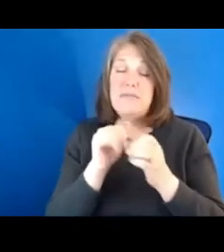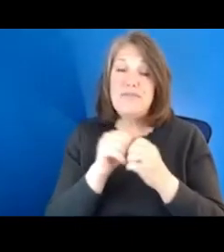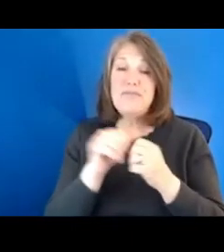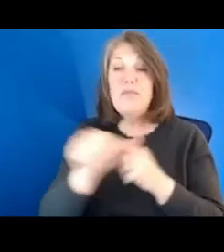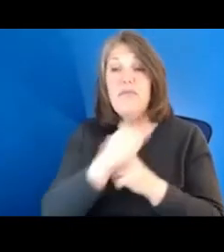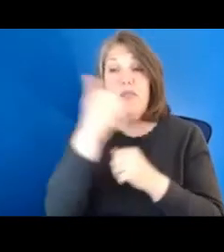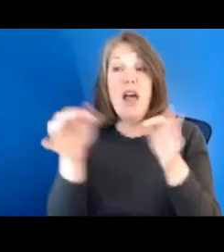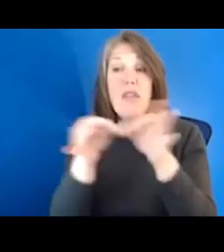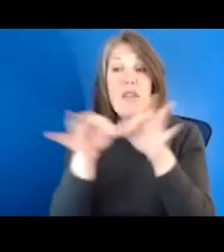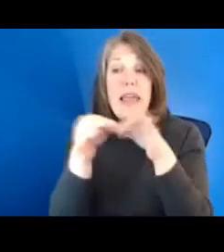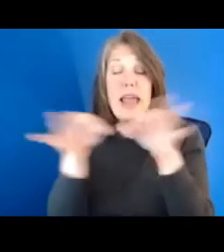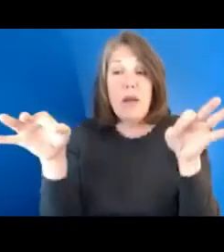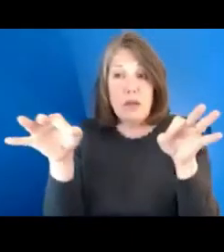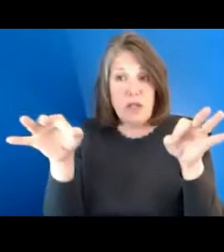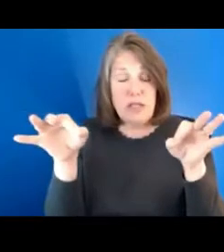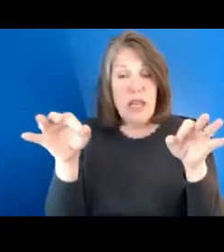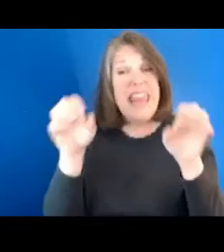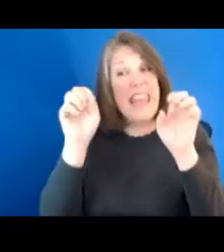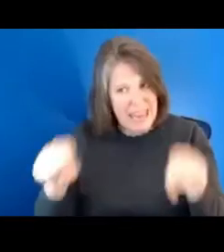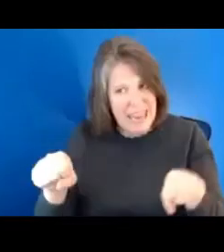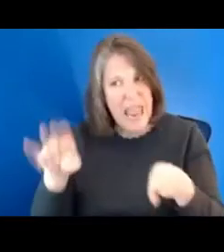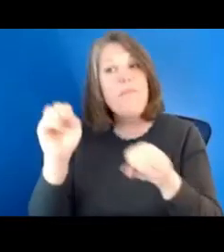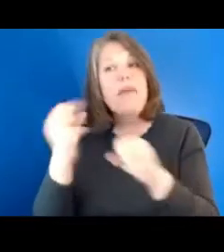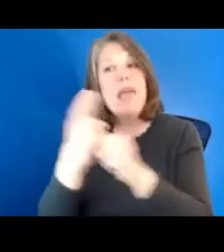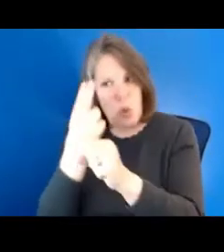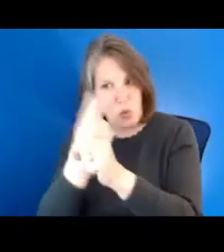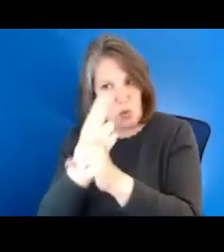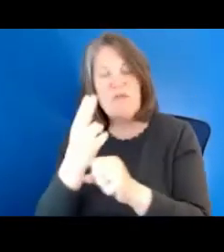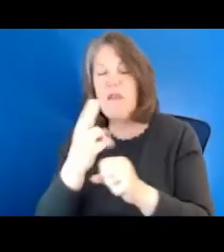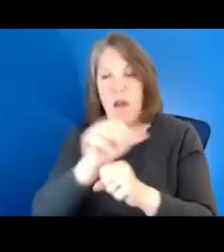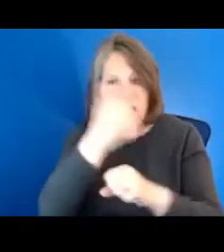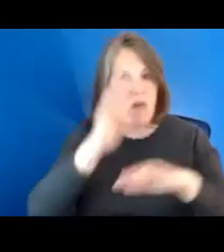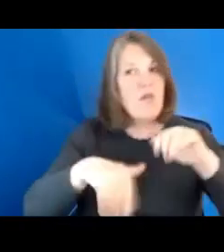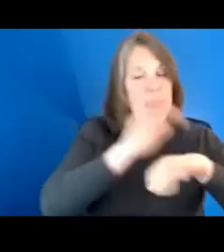languages than English can be used, and that 17:17:54 is true here, too, if you do your